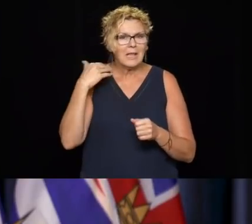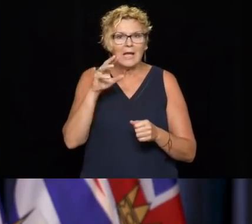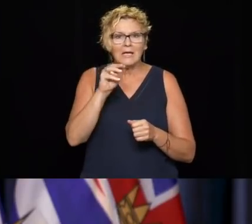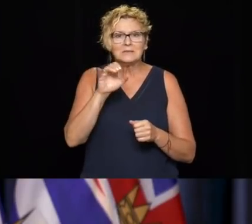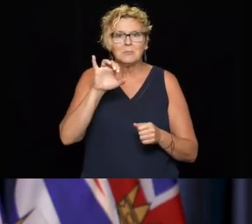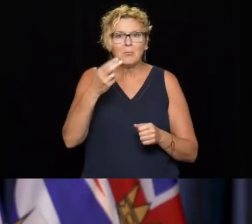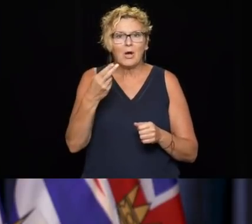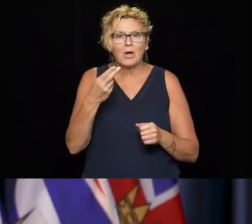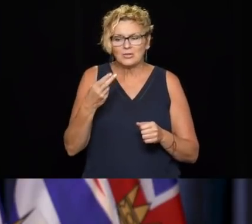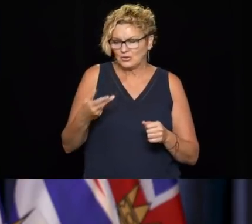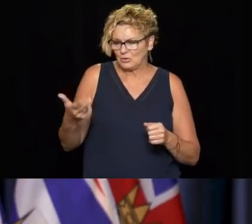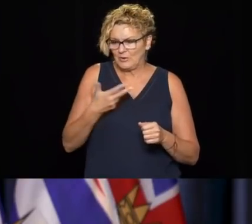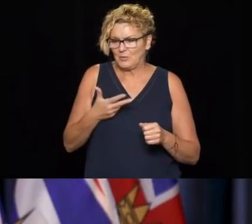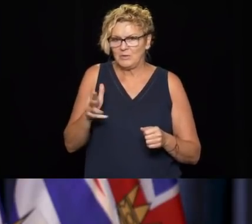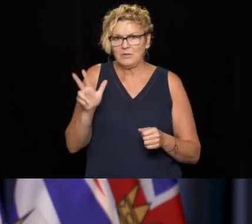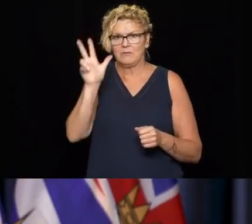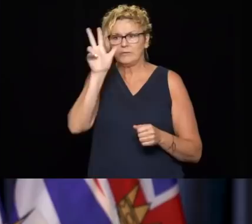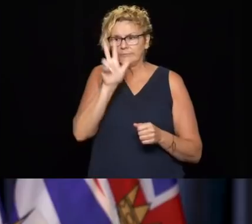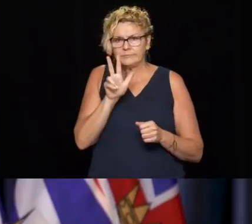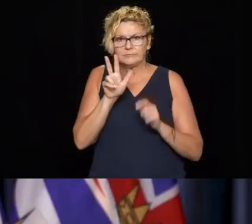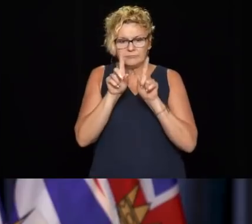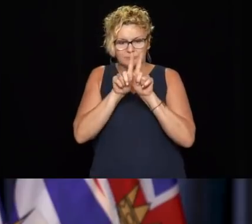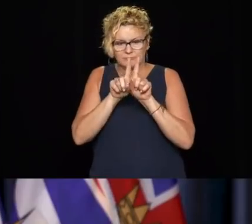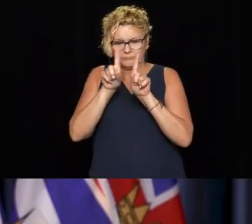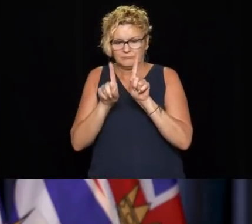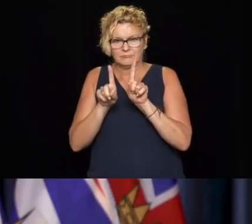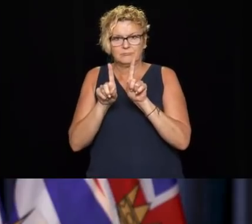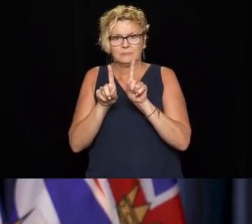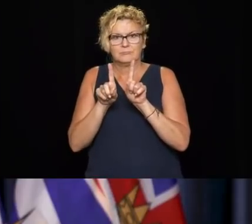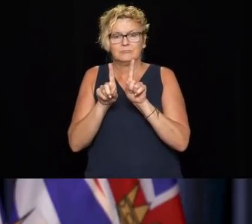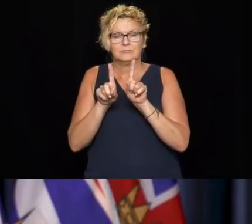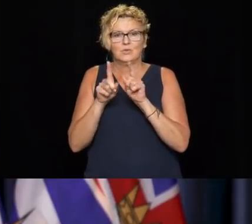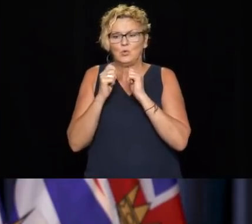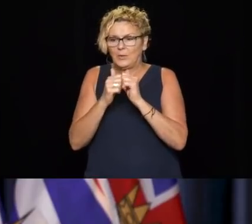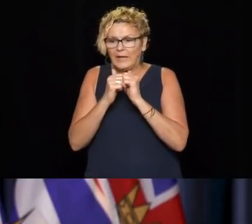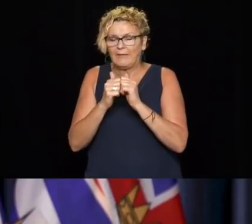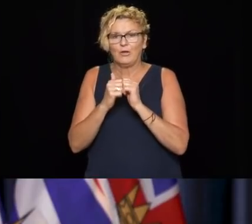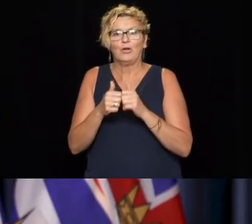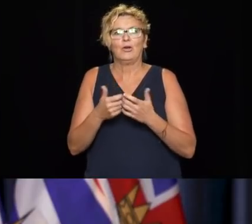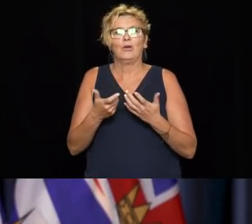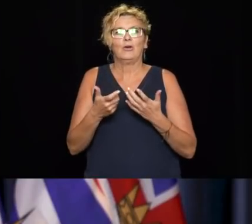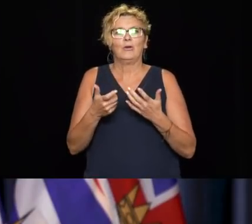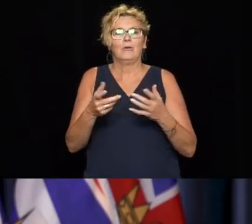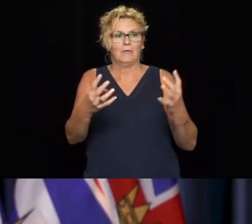in March when the 3 of us stood at a hotel in Vancouver in a crowded room filled with media